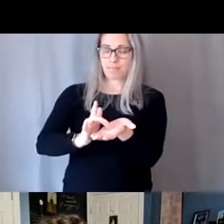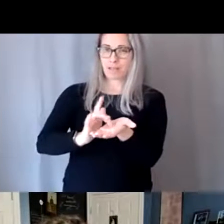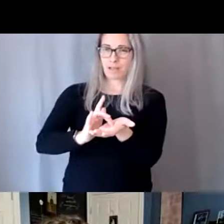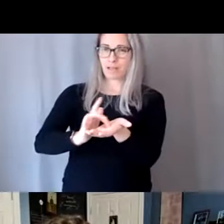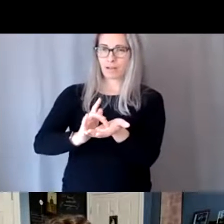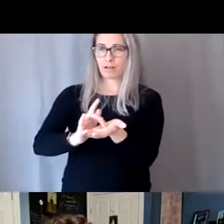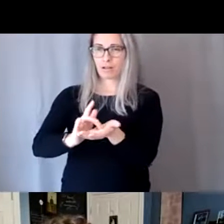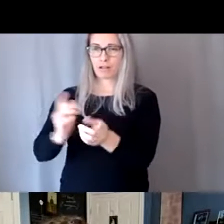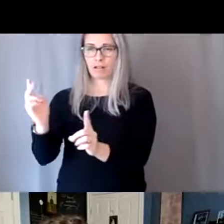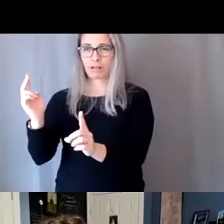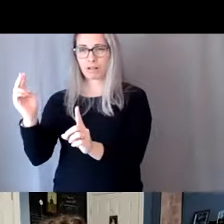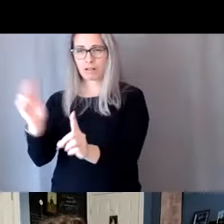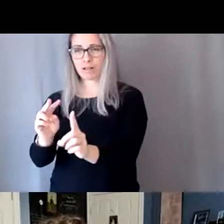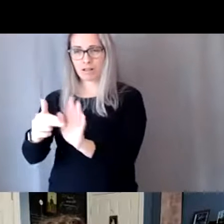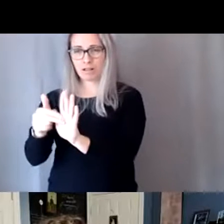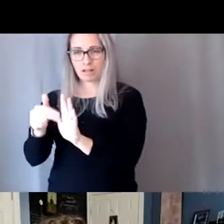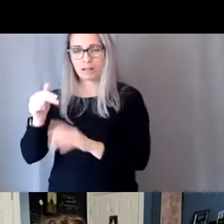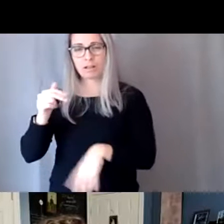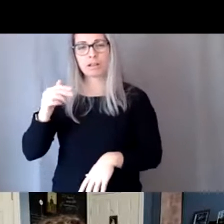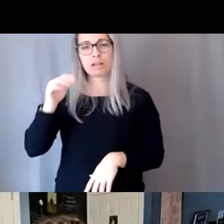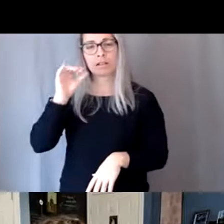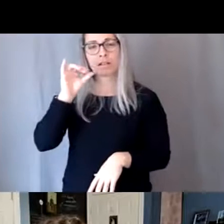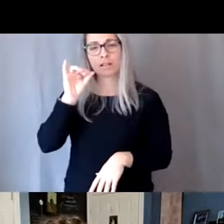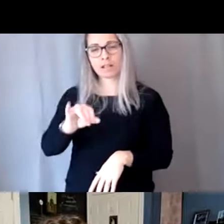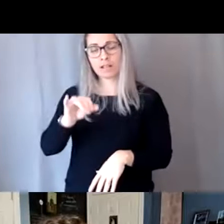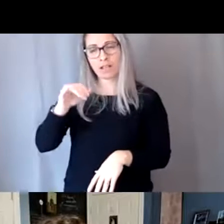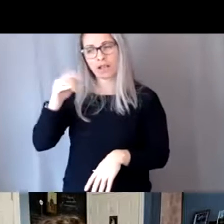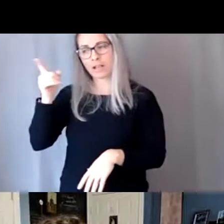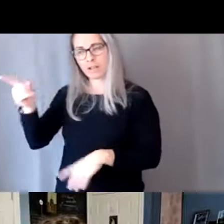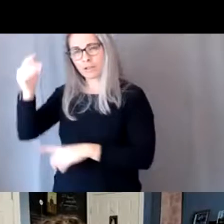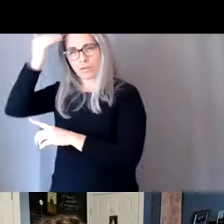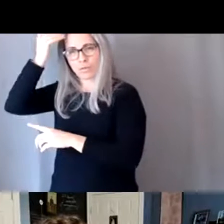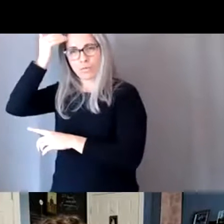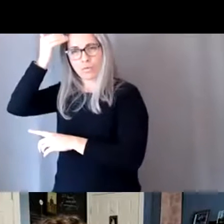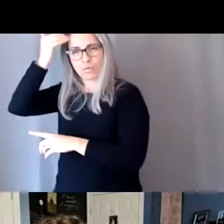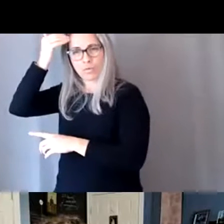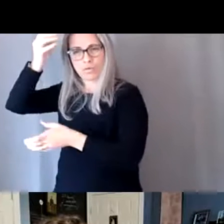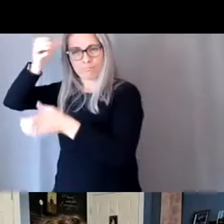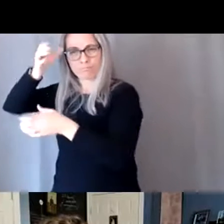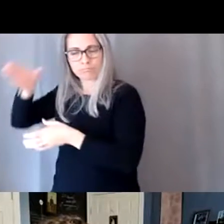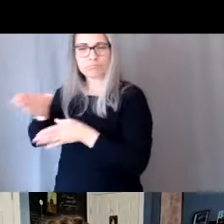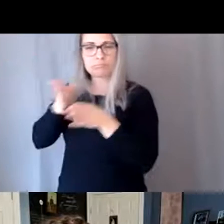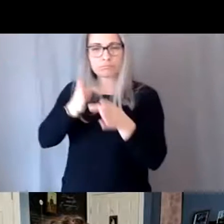patient in contrast to the knowing healthcare professional is in our core Canadian occupational